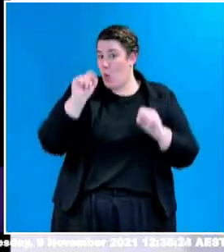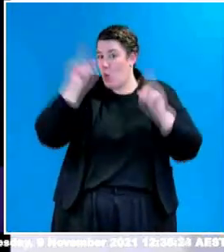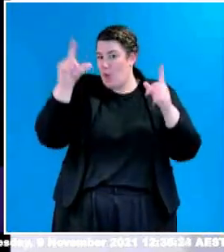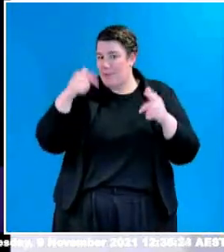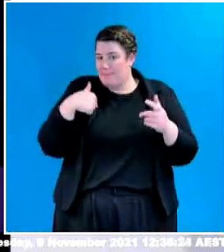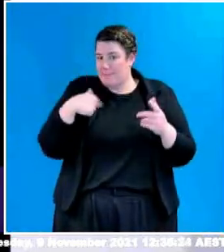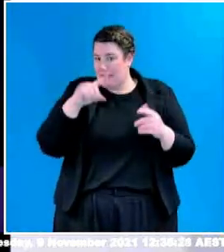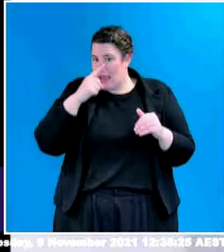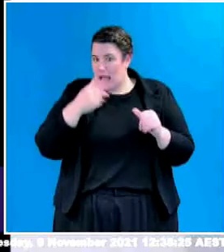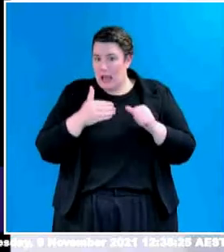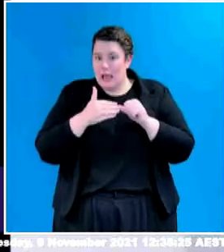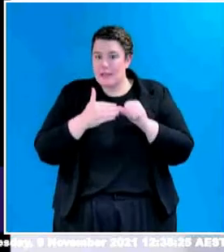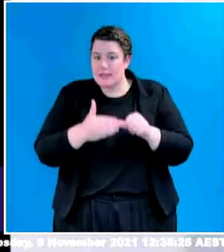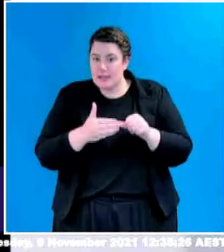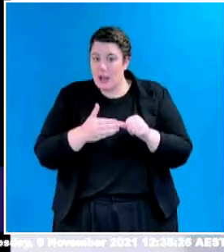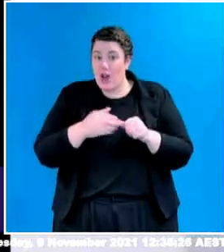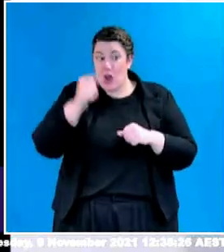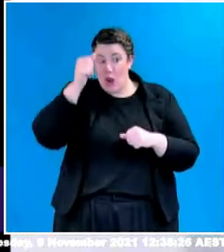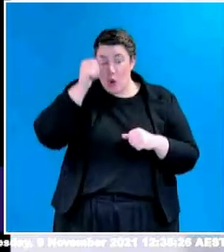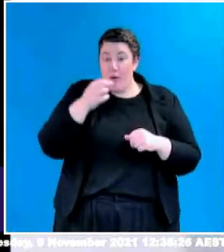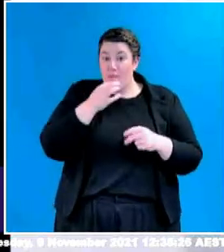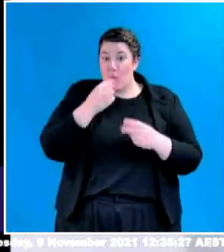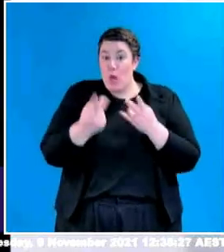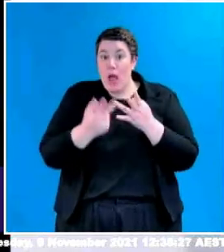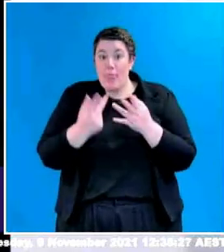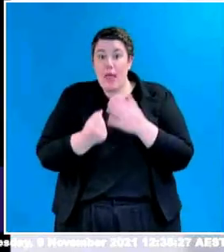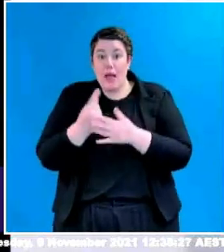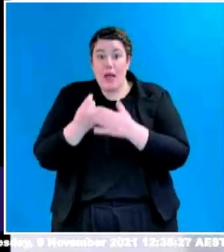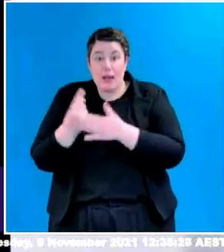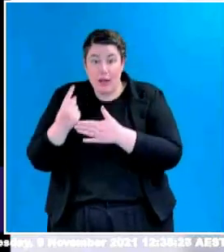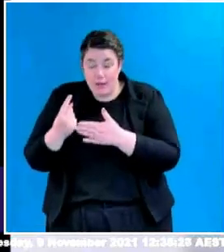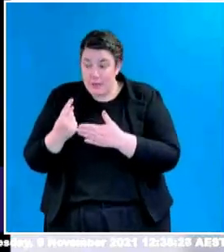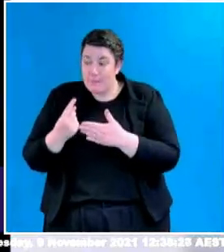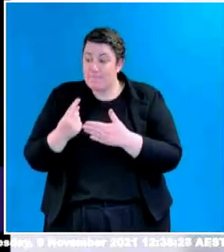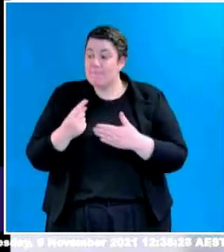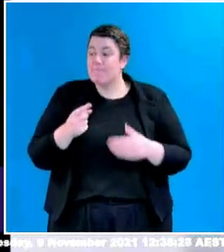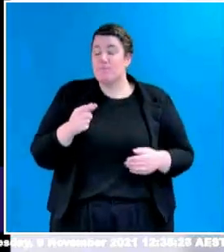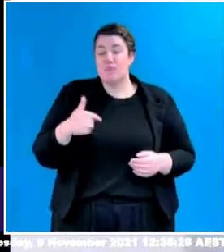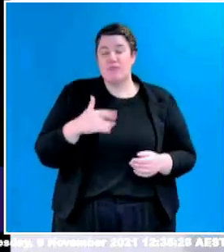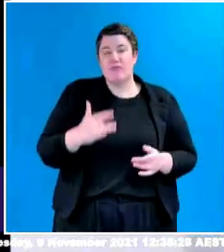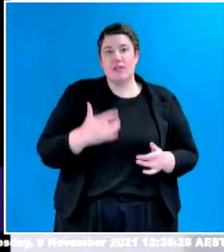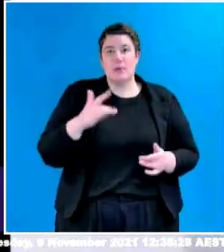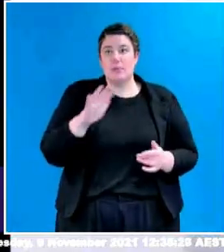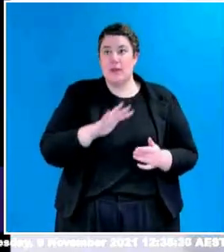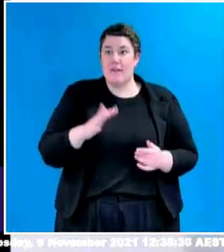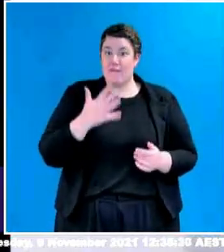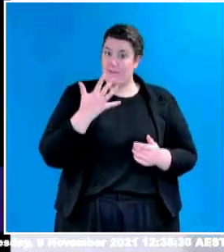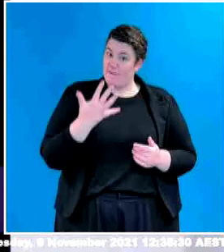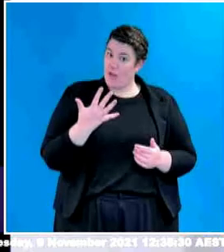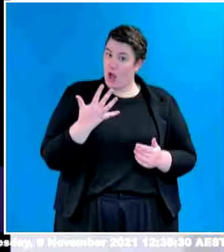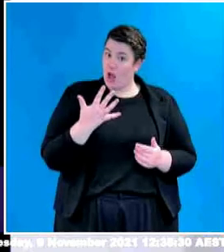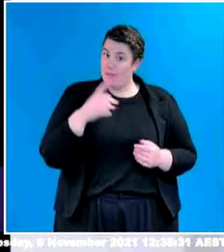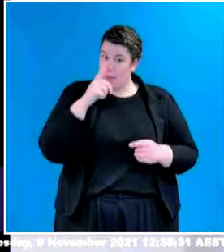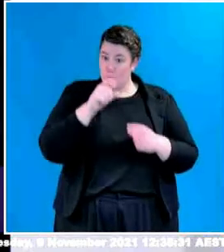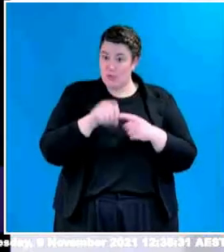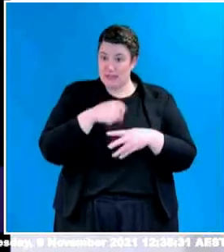I do know a few other things. One of them is that there is about five openly disabled people at SES level, so